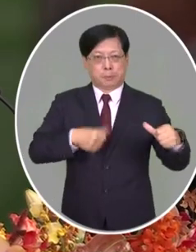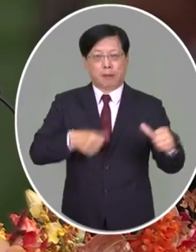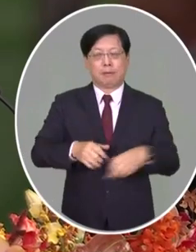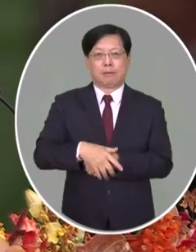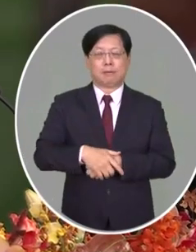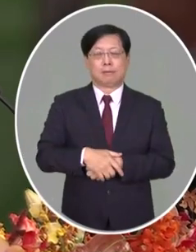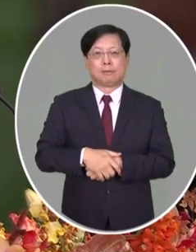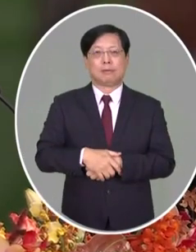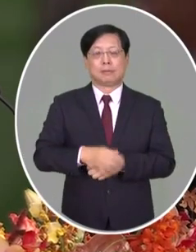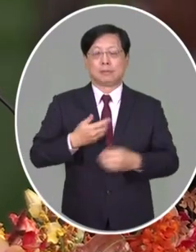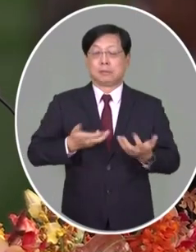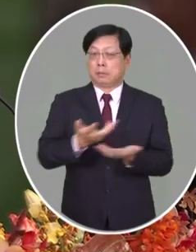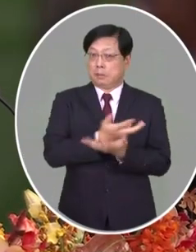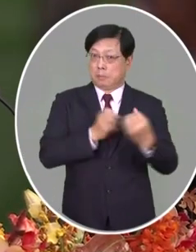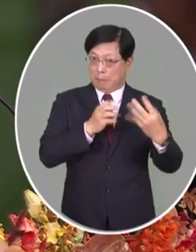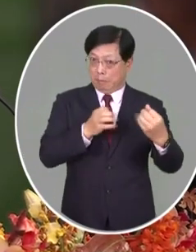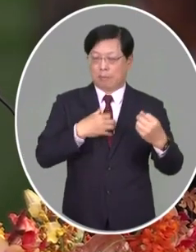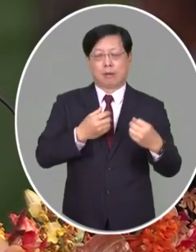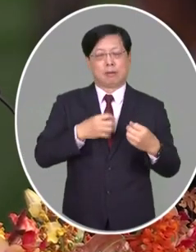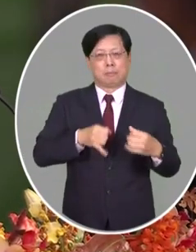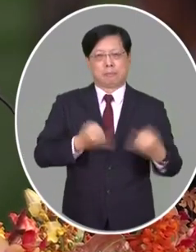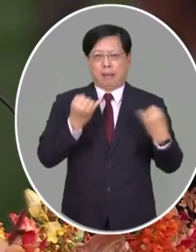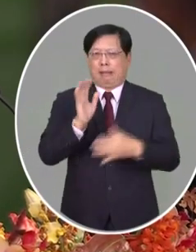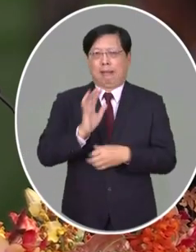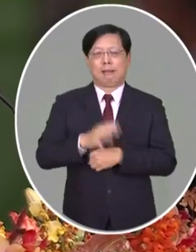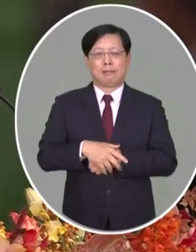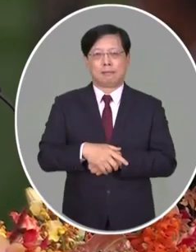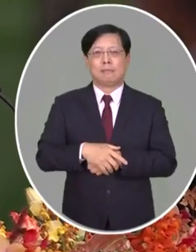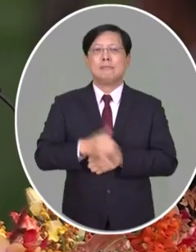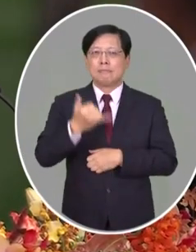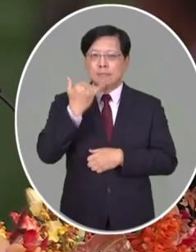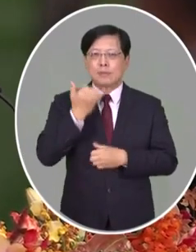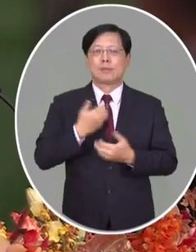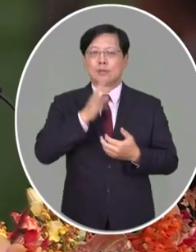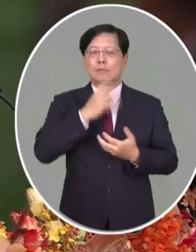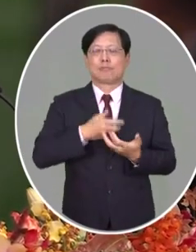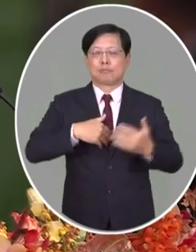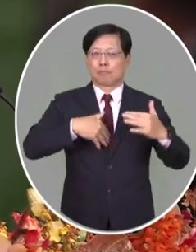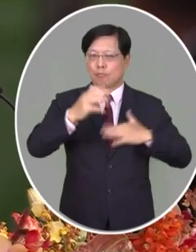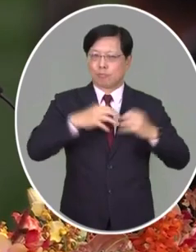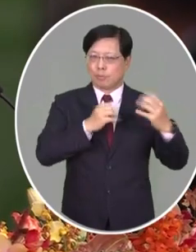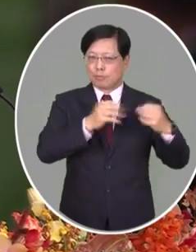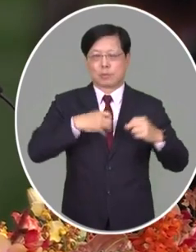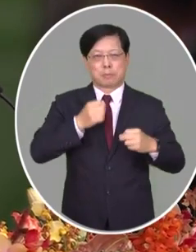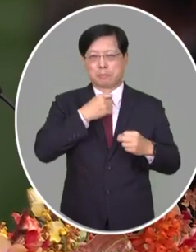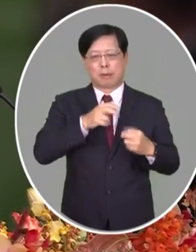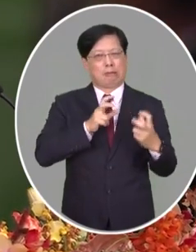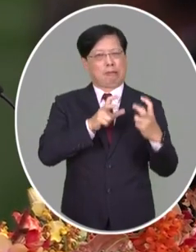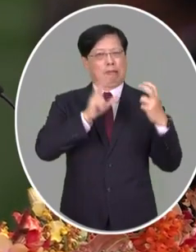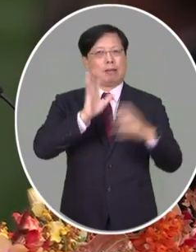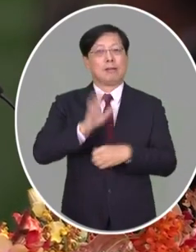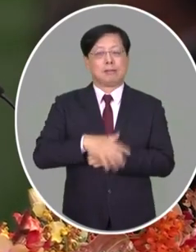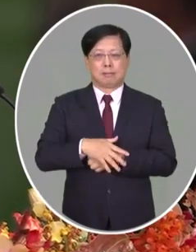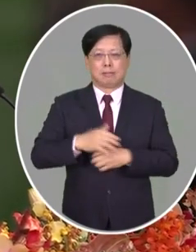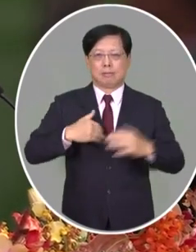dialogue should replace confrontation, exchanges should replace containment, and cooperation